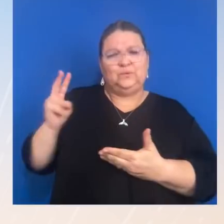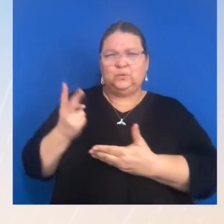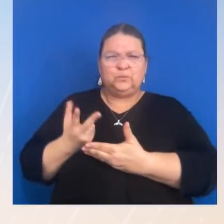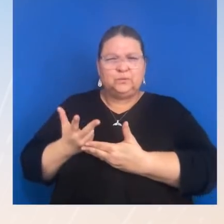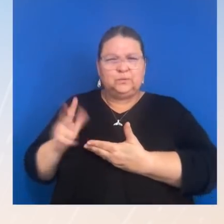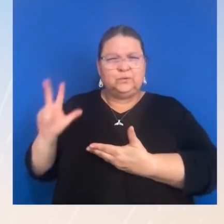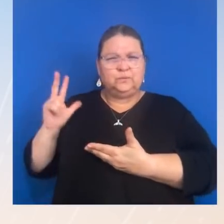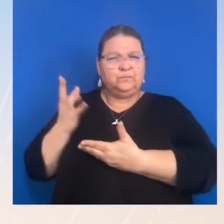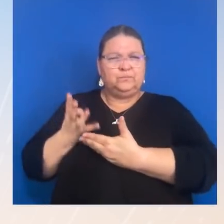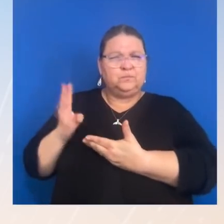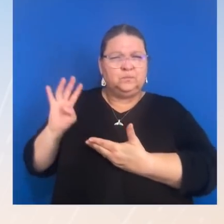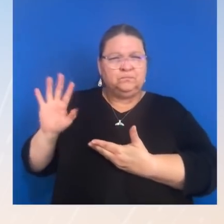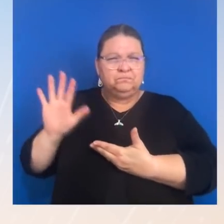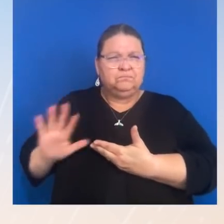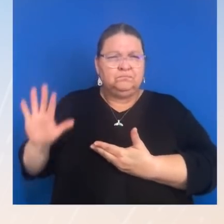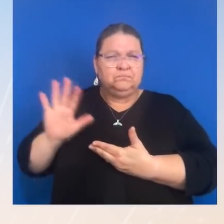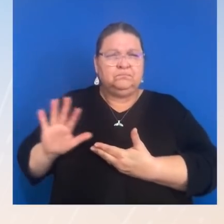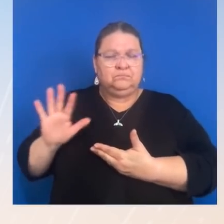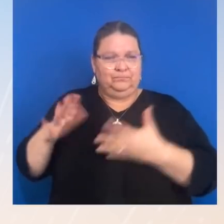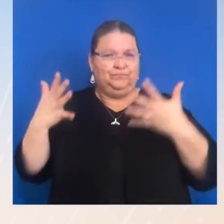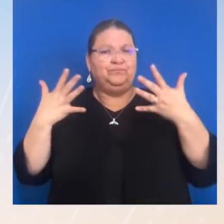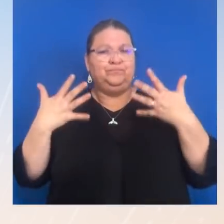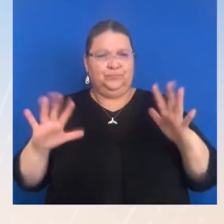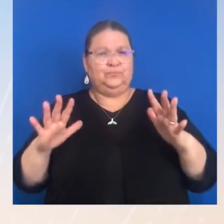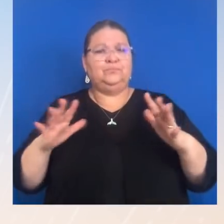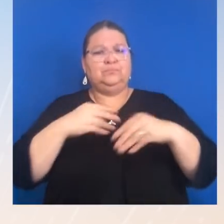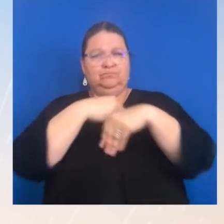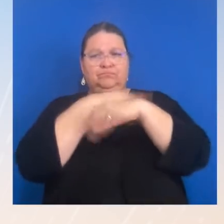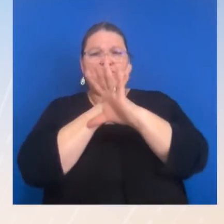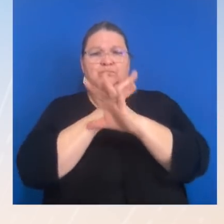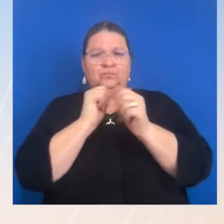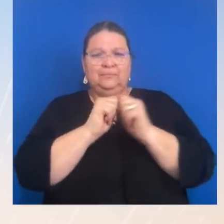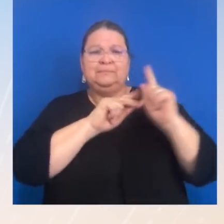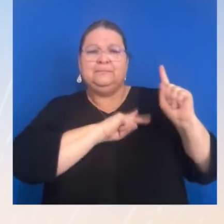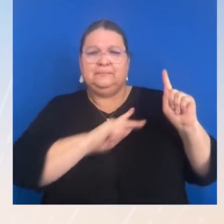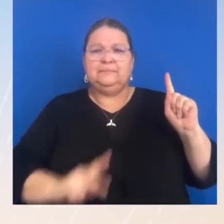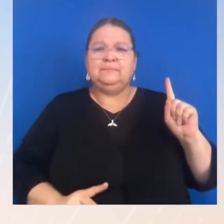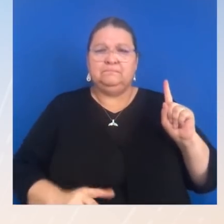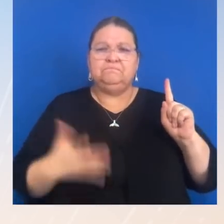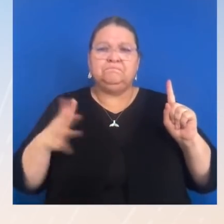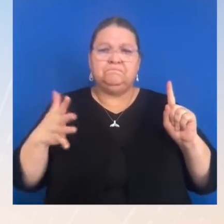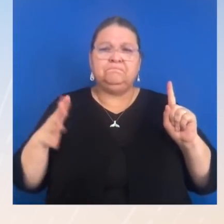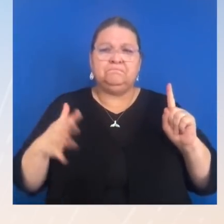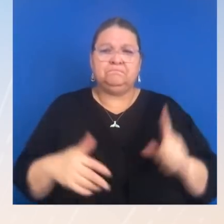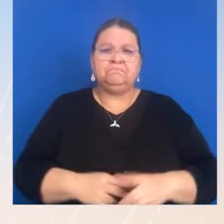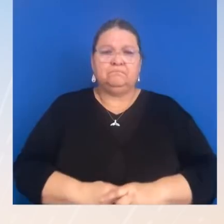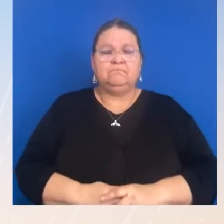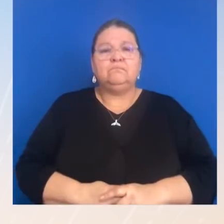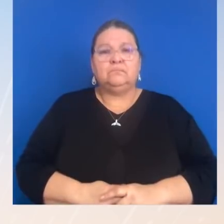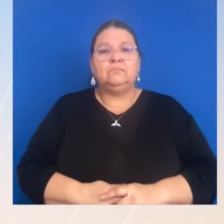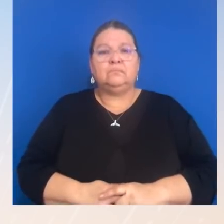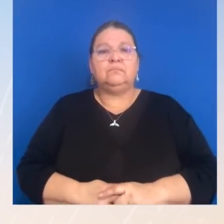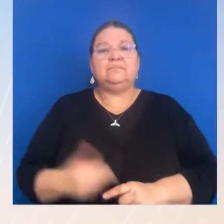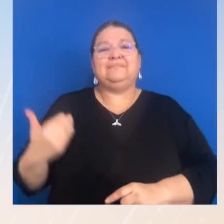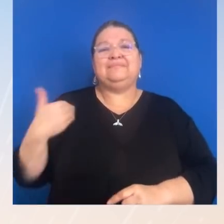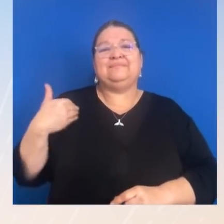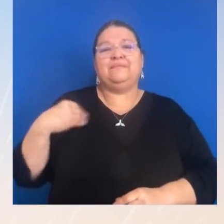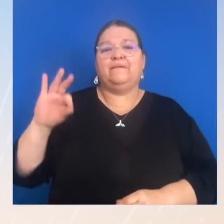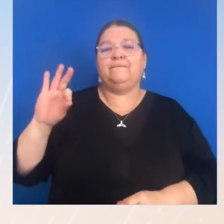There were no rebuffed calls -- period. But when he spoke with King Salman on February 9th, they talked about --